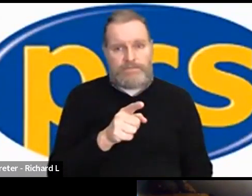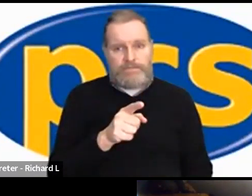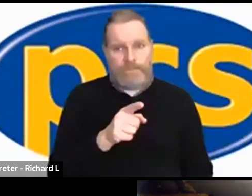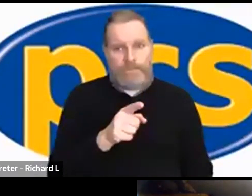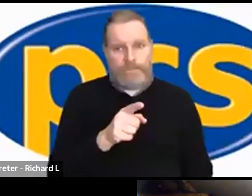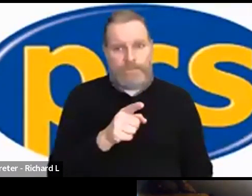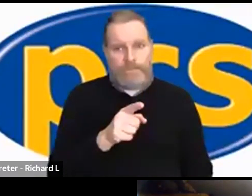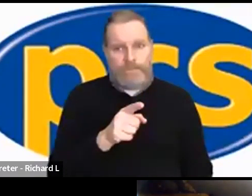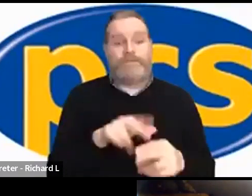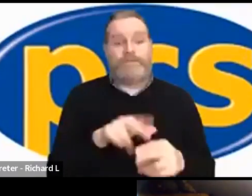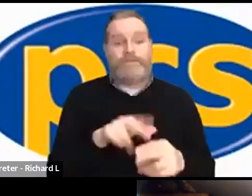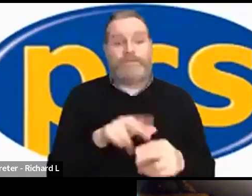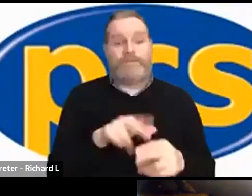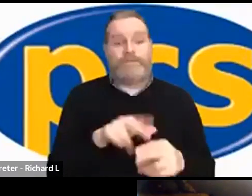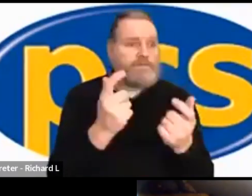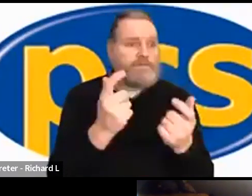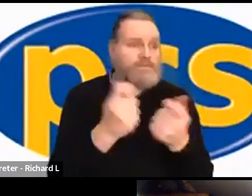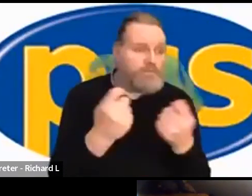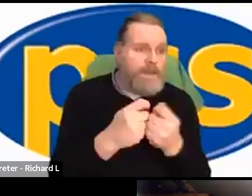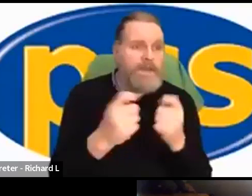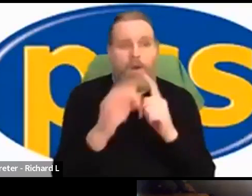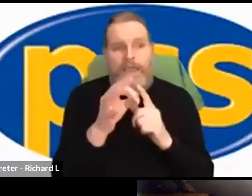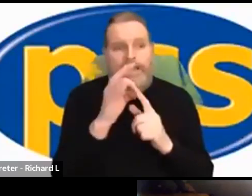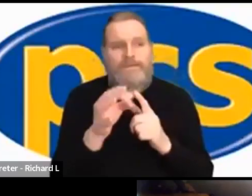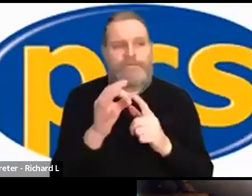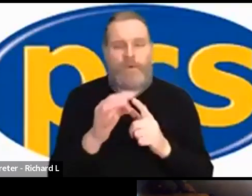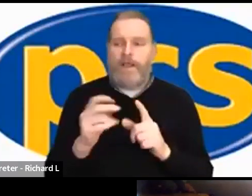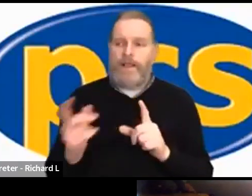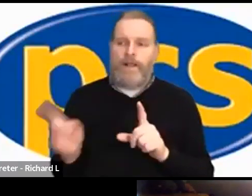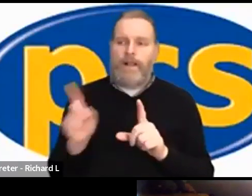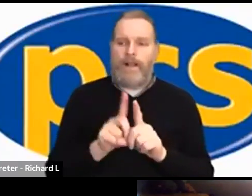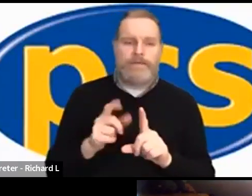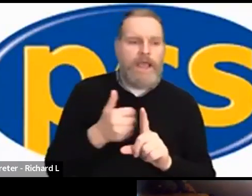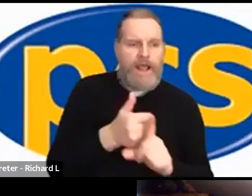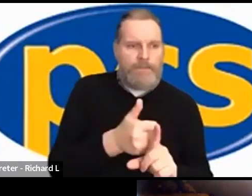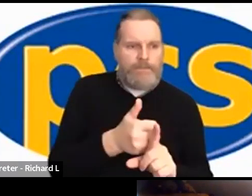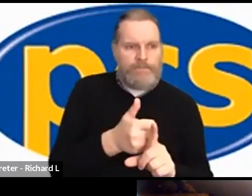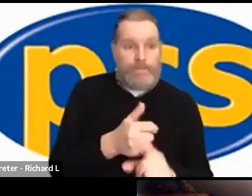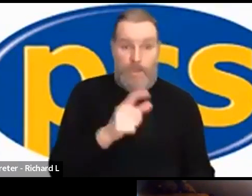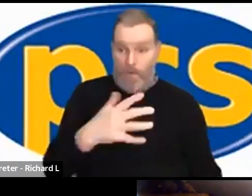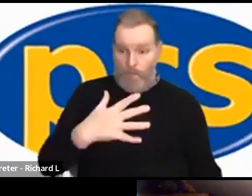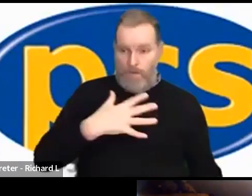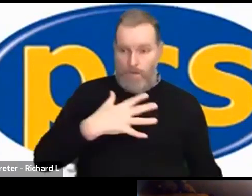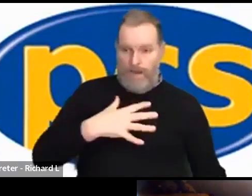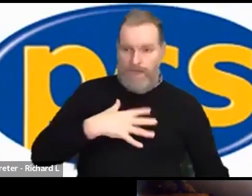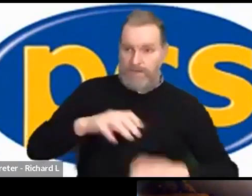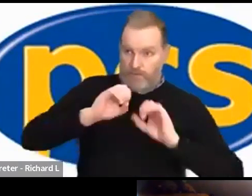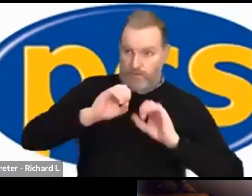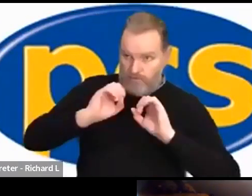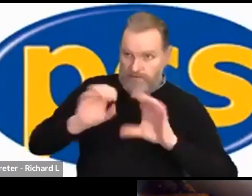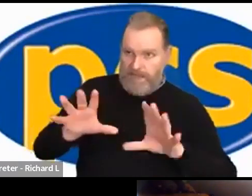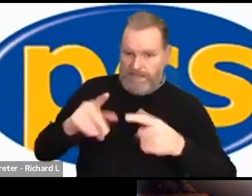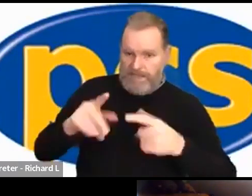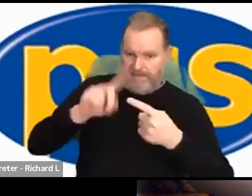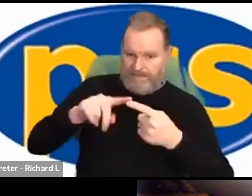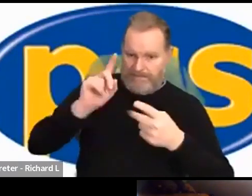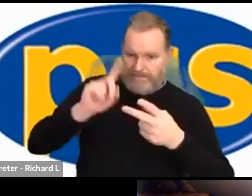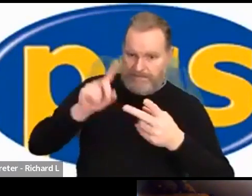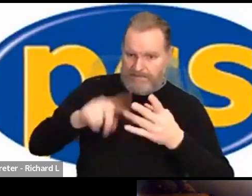everyone to make sure that you get you get help and support and advice from Pcs advice from Pcs. So you know there are things that we do that we do want people to say that we do want people to say. People come, make it clear